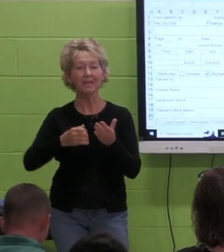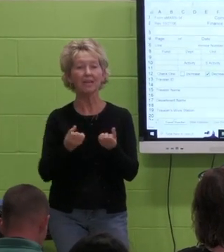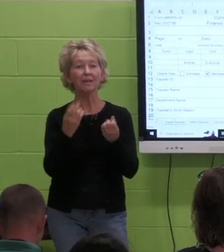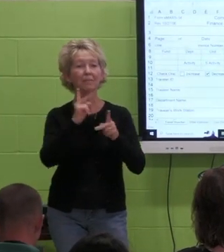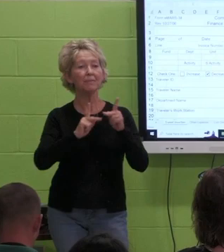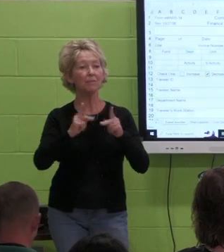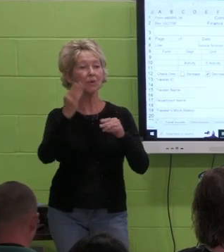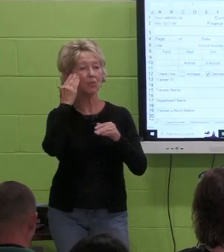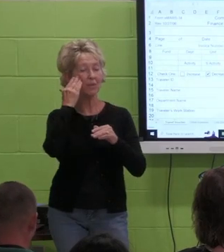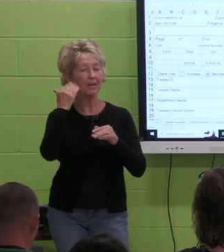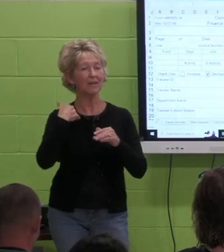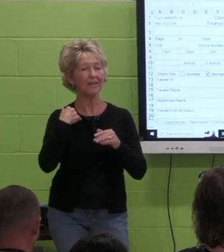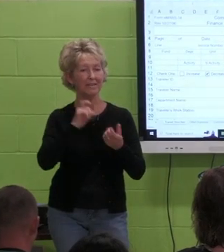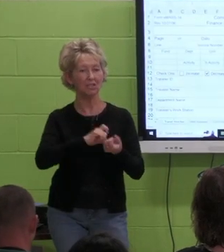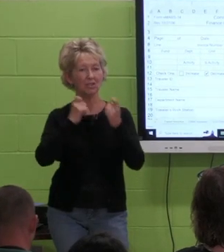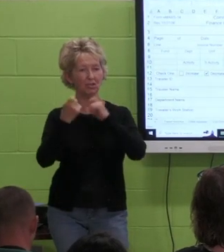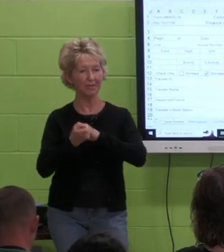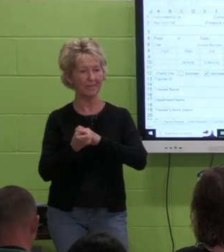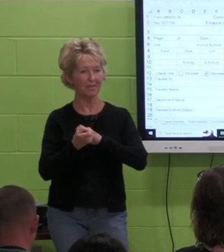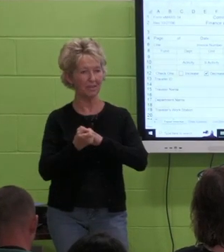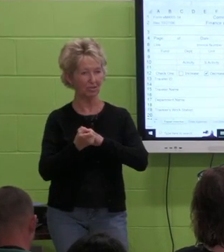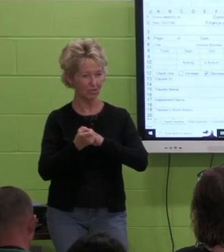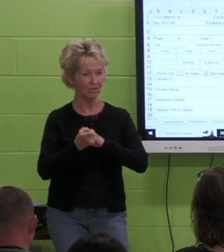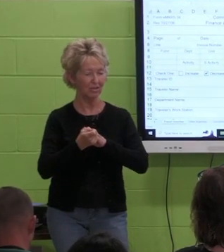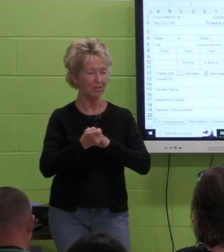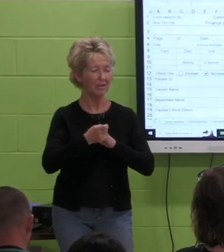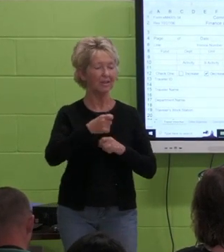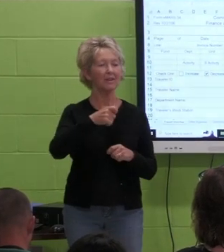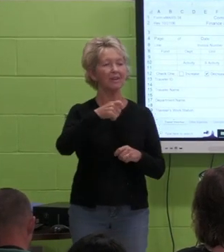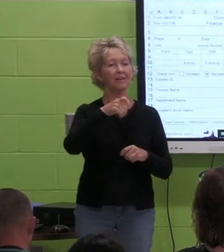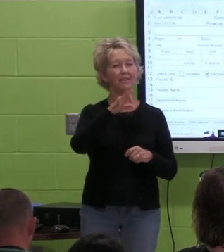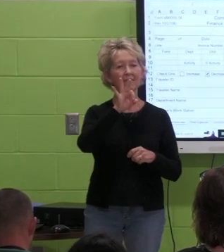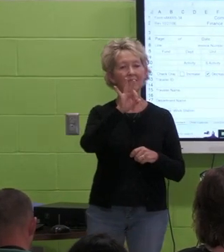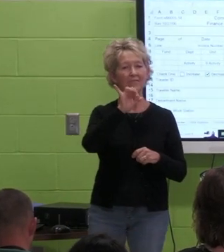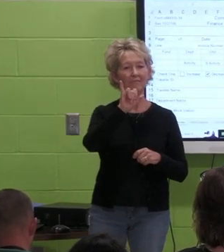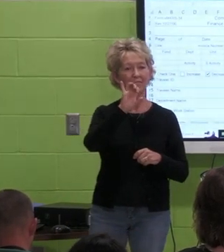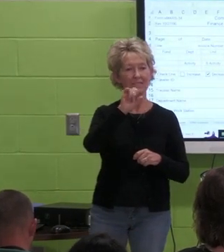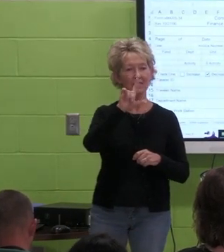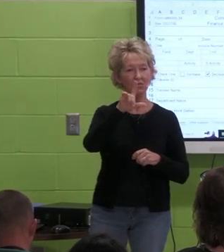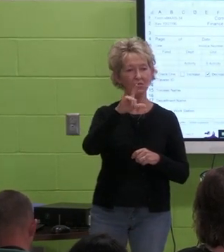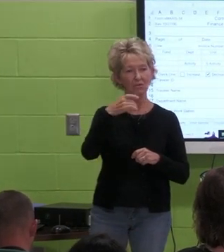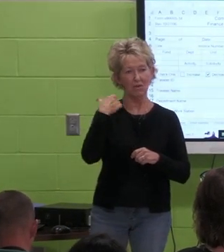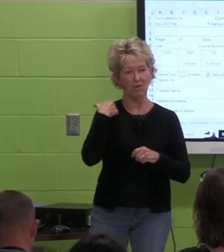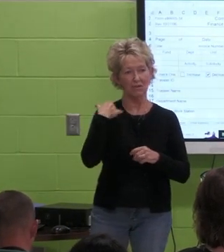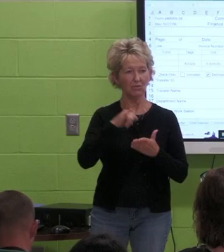a transition um in the fiscal officer role here at the department or here at the school um Zach